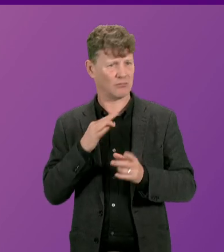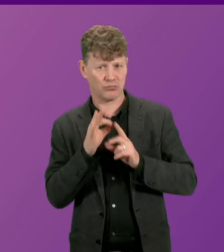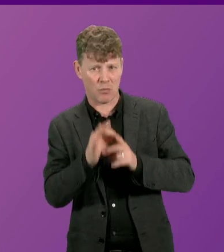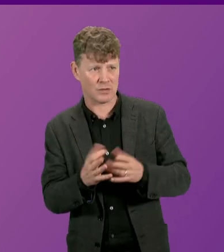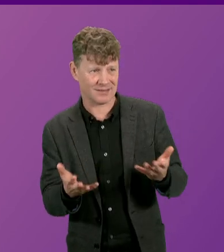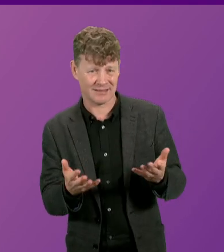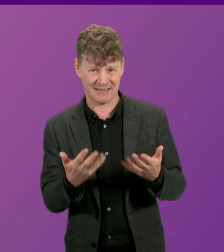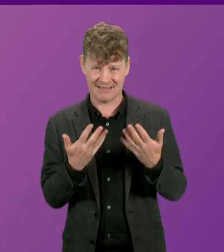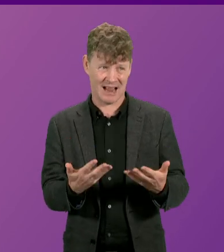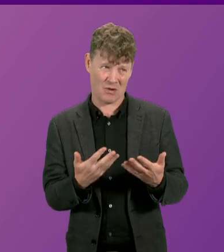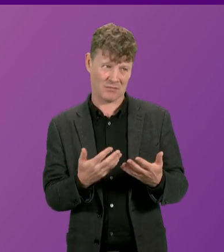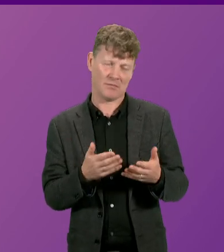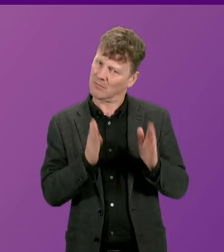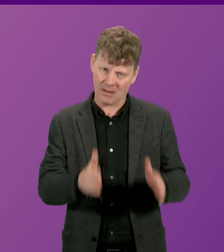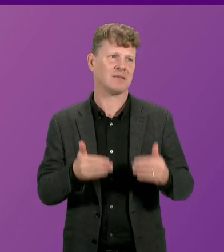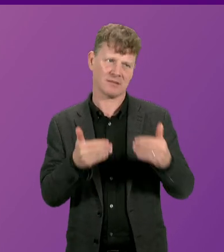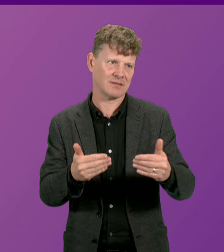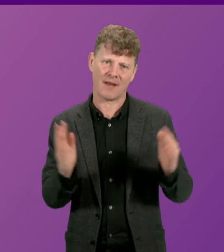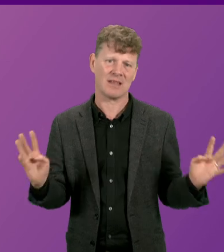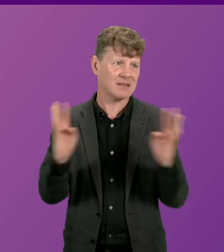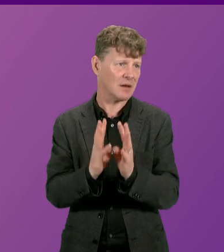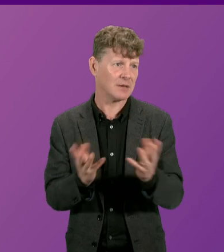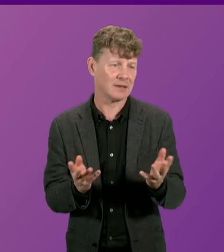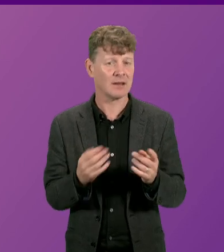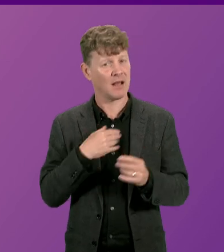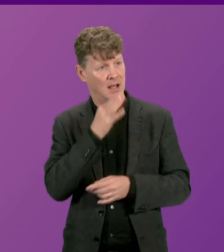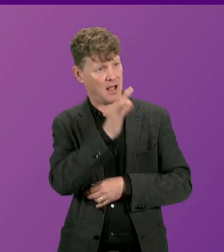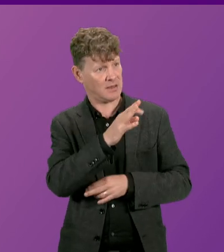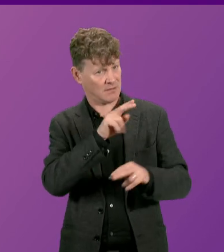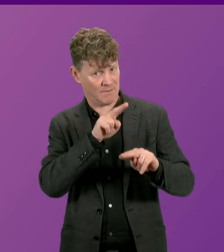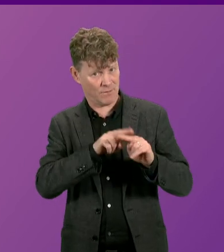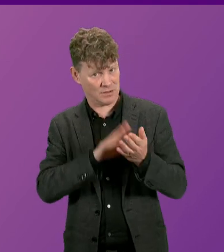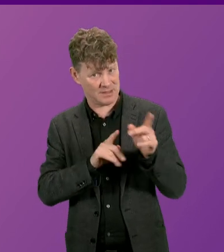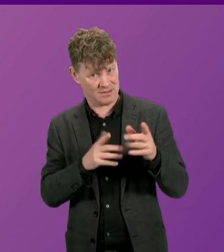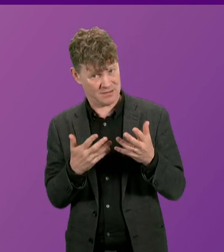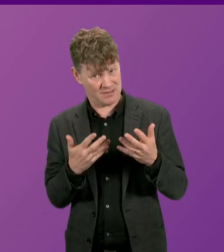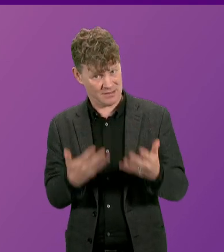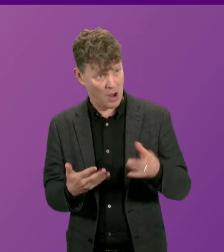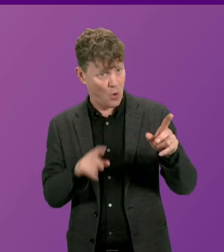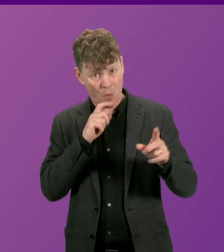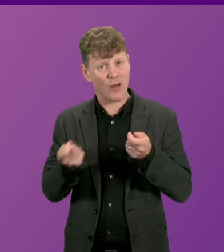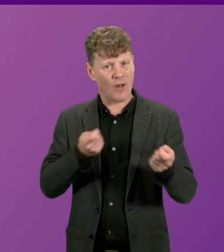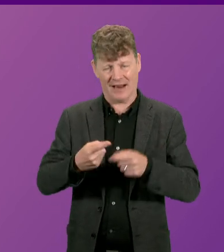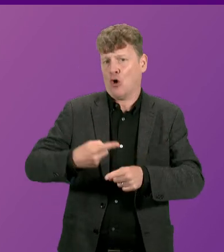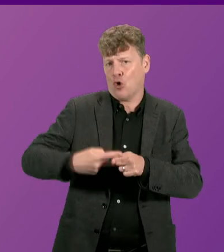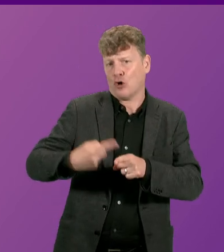now unsustainable. Will the First Minister convene an urgent meeting of private and